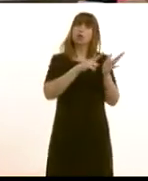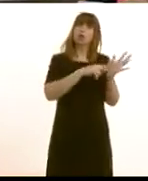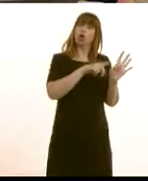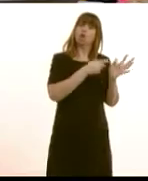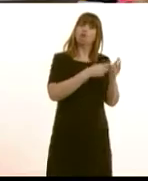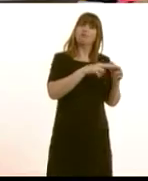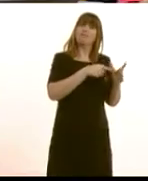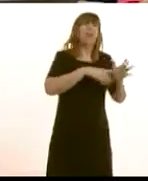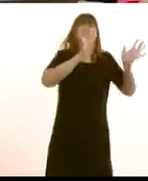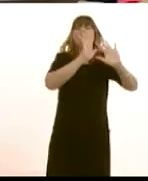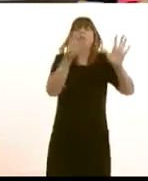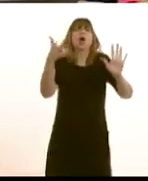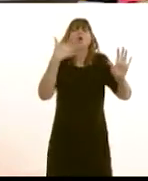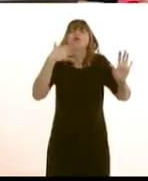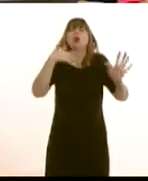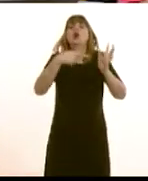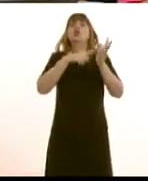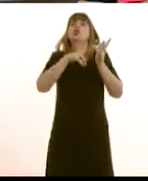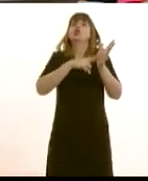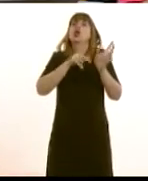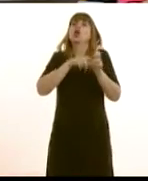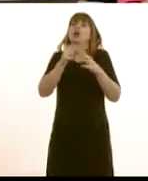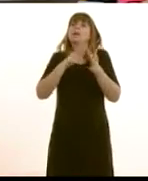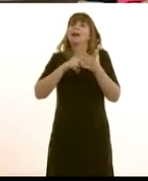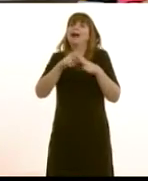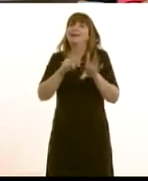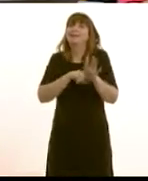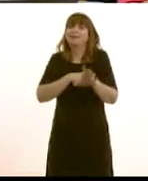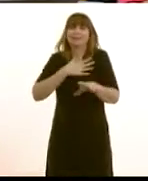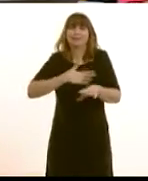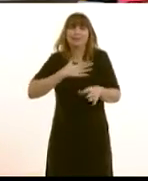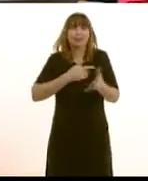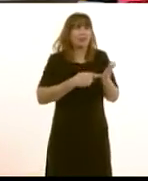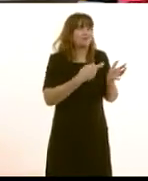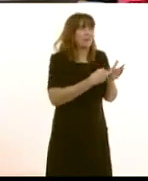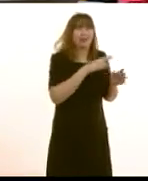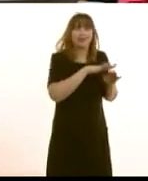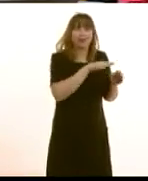I beg your pardon; I look at the Member for Rhondda and know that Tonyrefail is not in